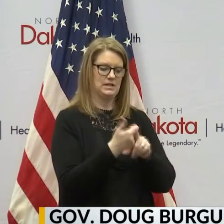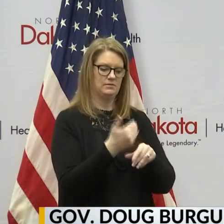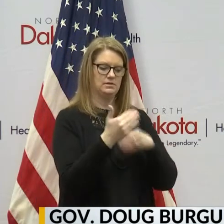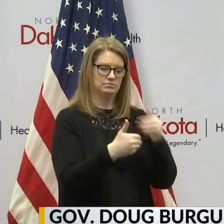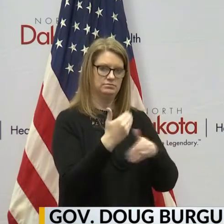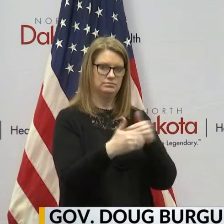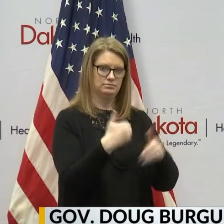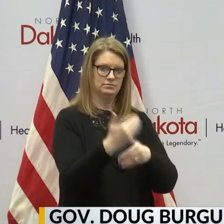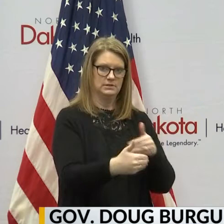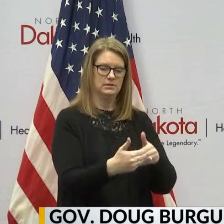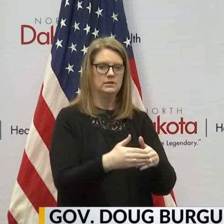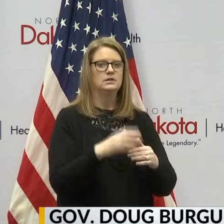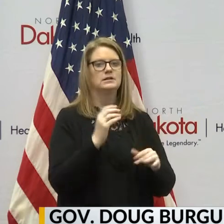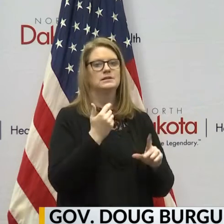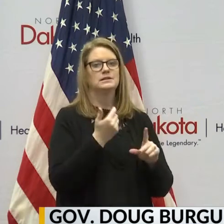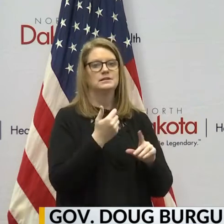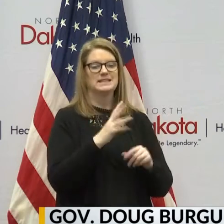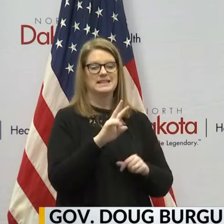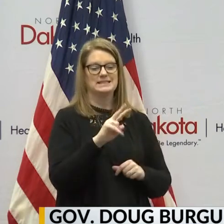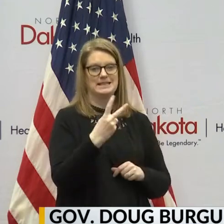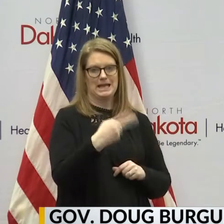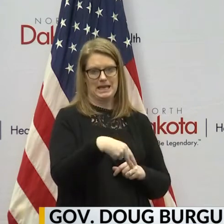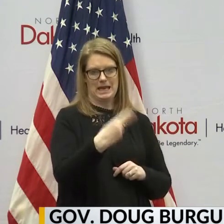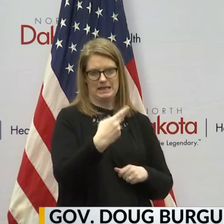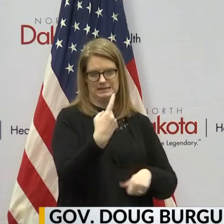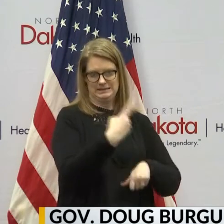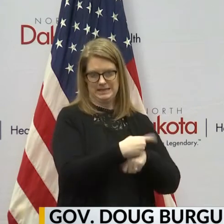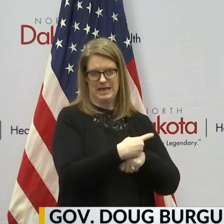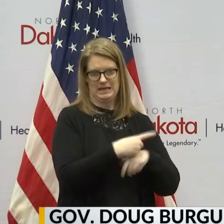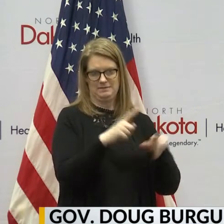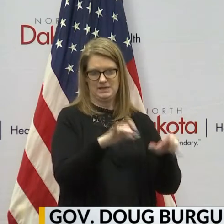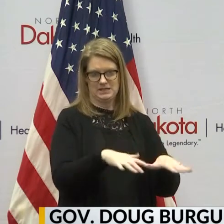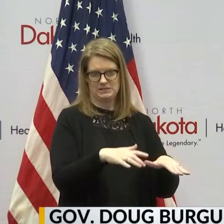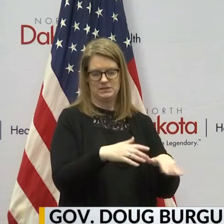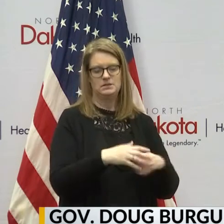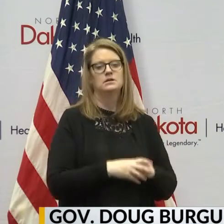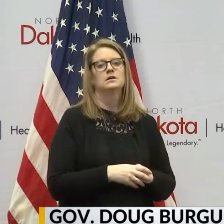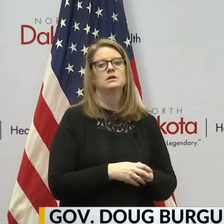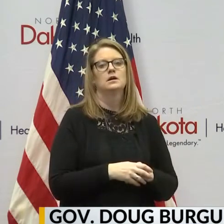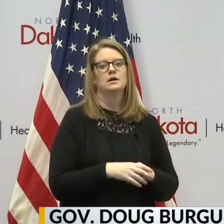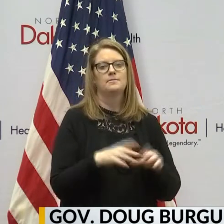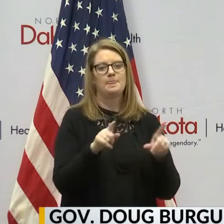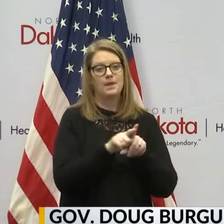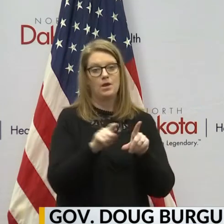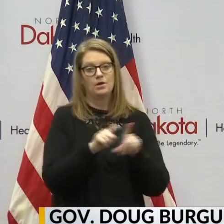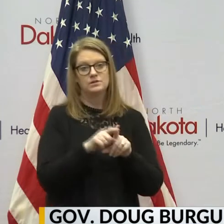TESTS IN A MORE POPULAR COUNTY. WE HAVE TESTING YESTERDAY WITH 399 TESTS THAT WERE COMPLETED